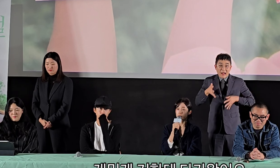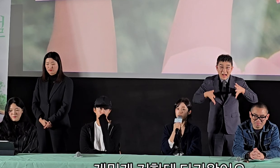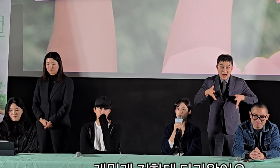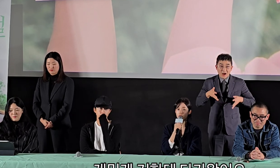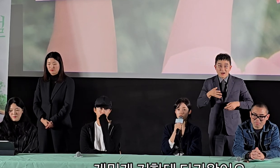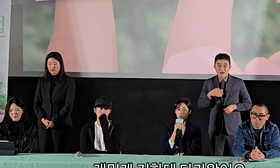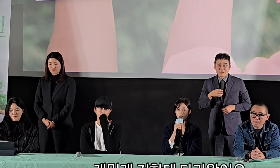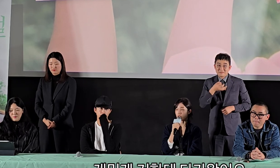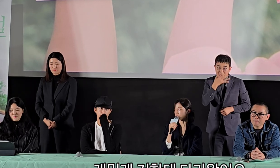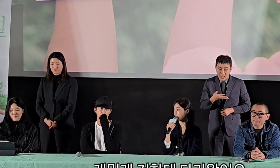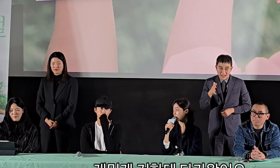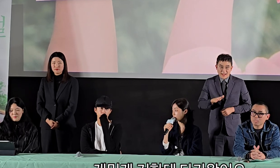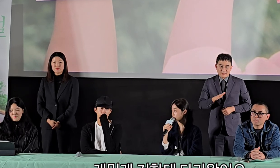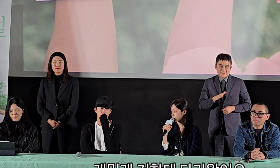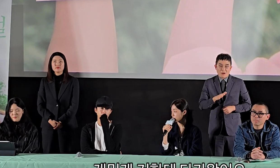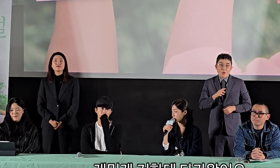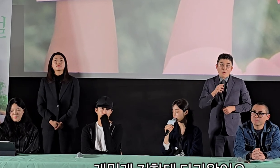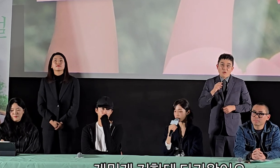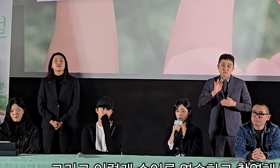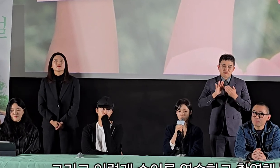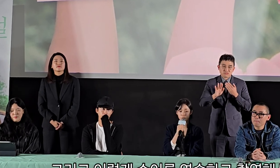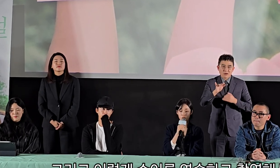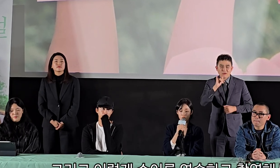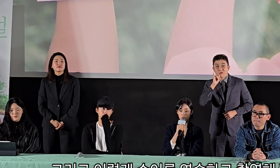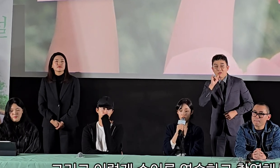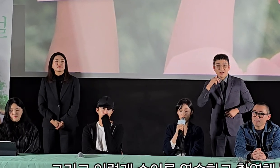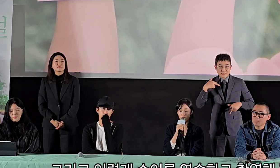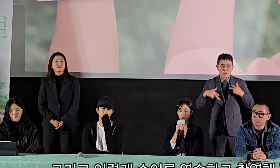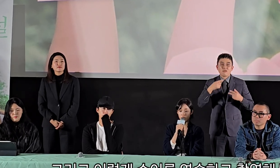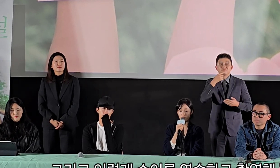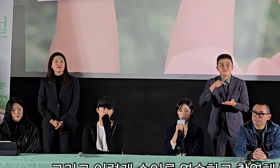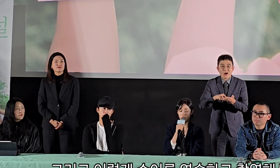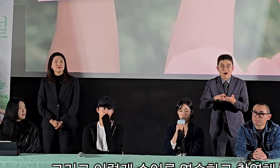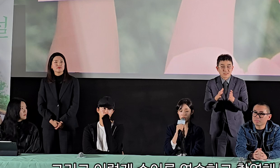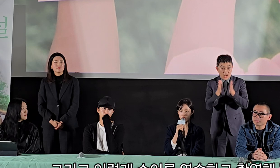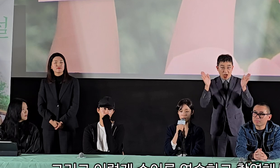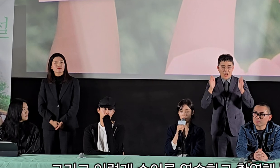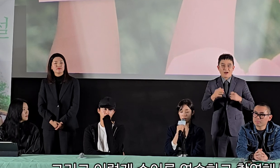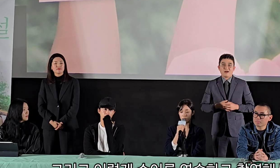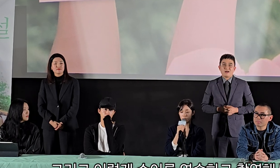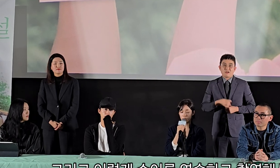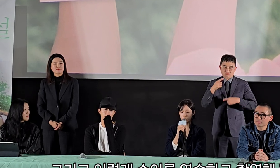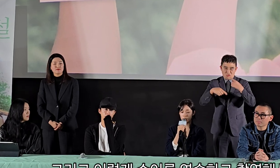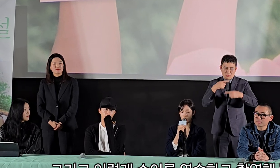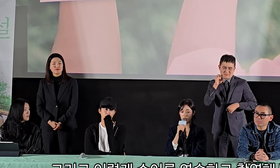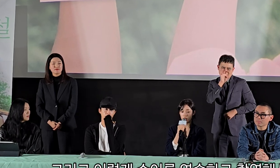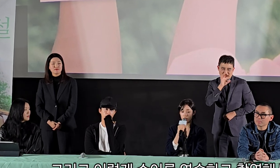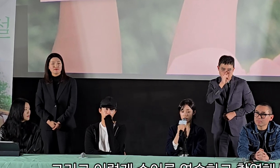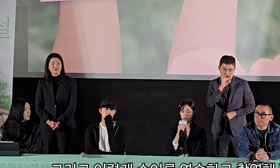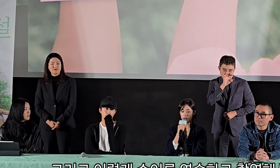Sign language came to me in a fun way. And should I say that practicing sign language